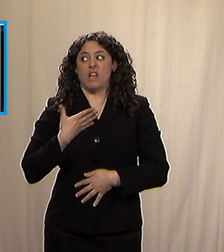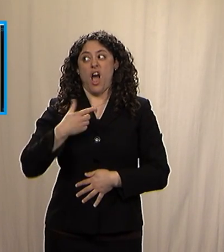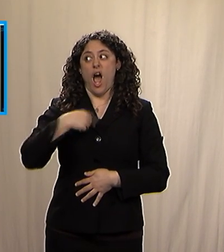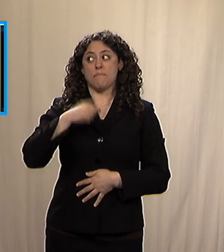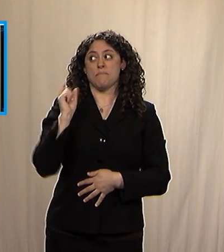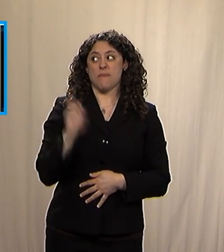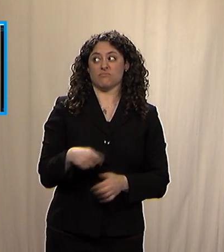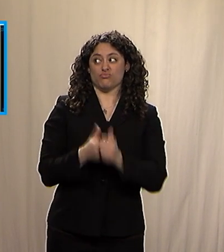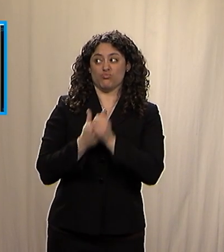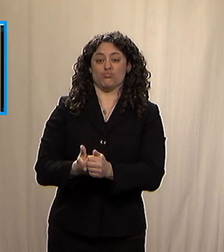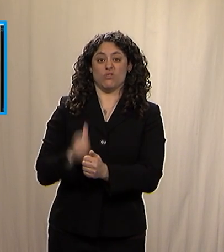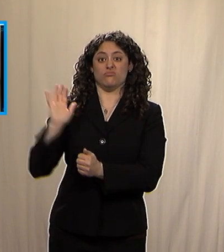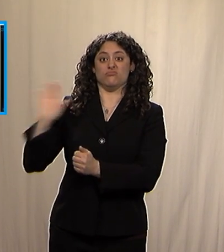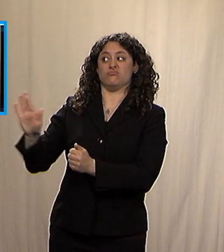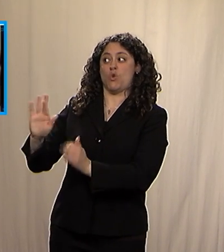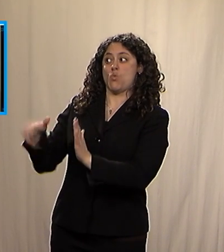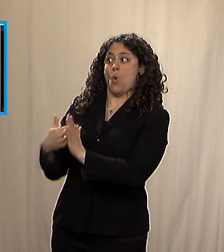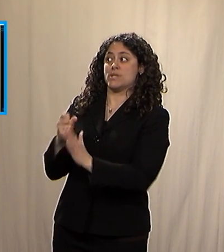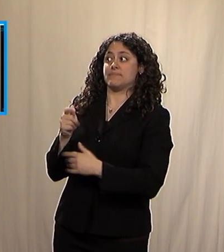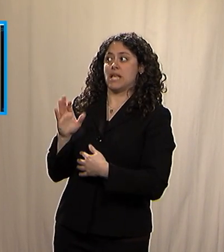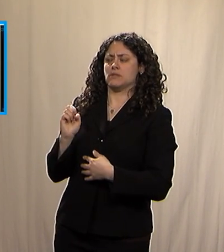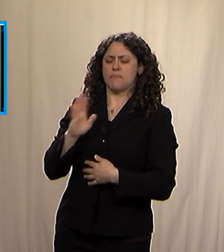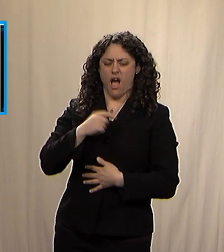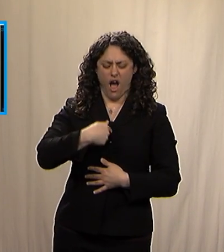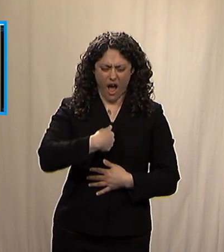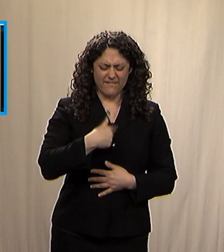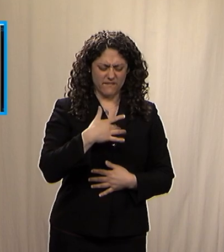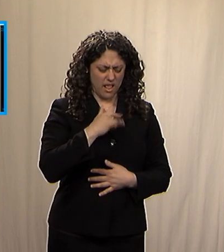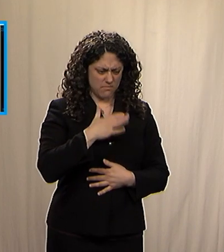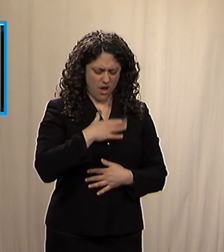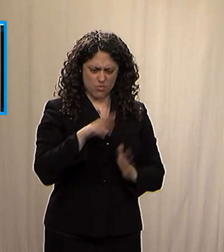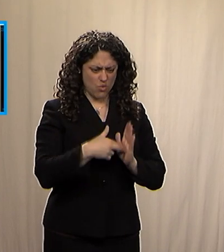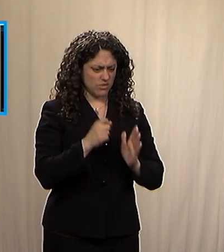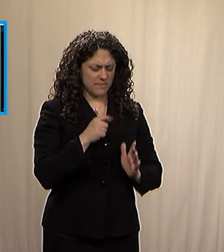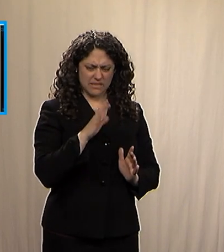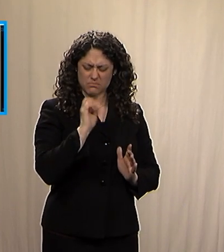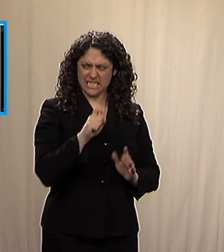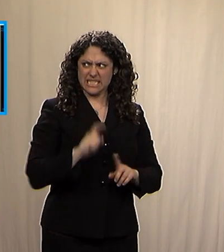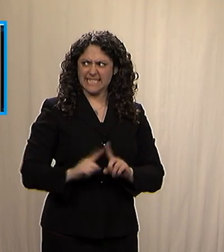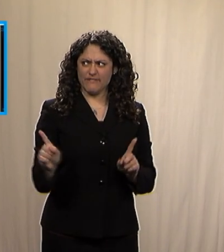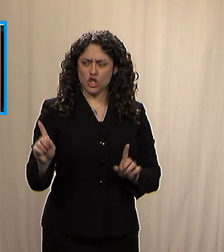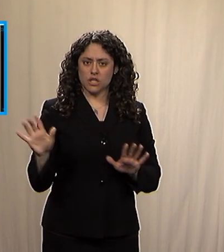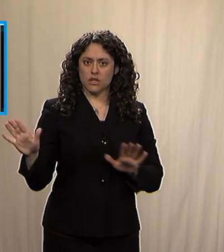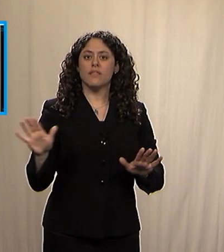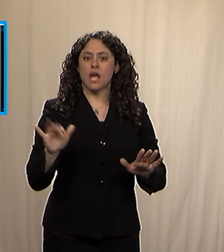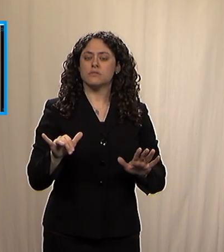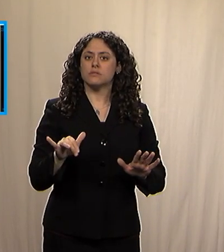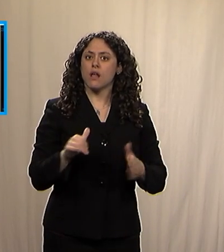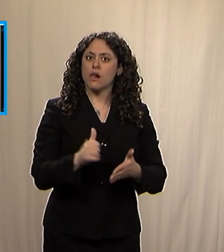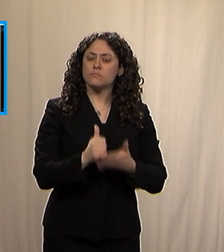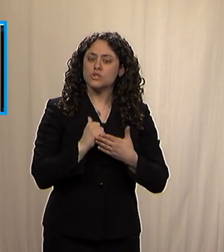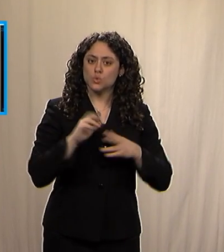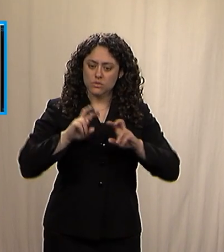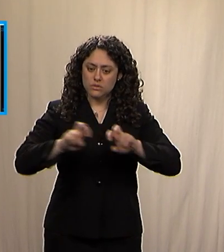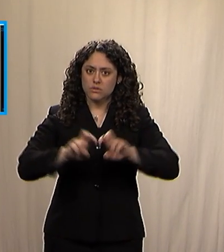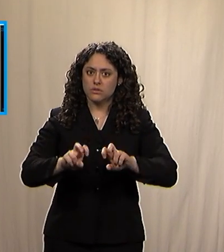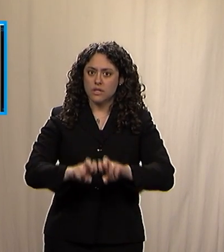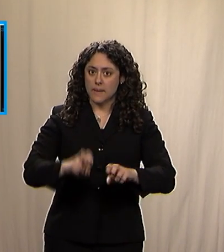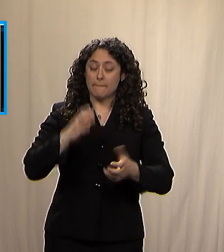And I think that's a helpful way of looking at am I being told to do things